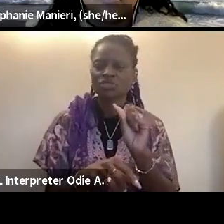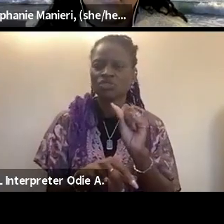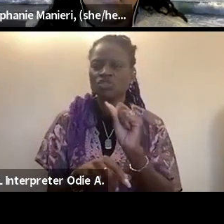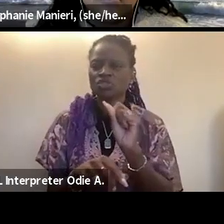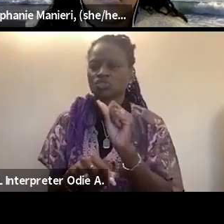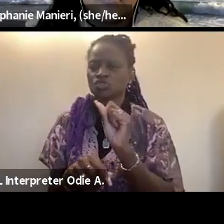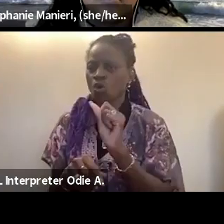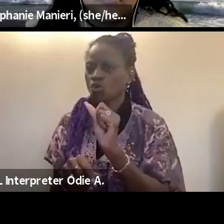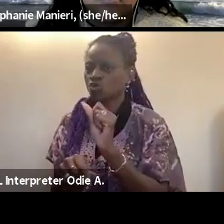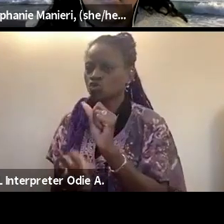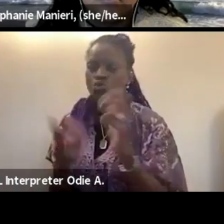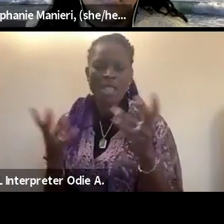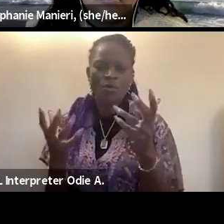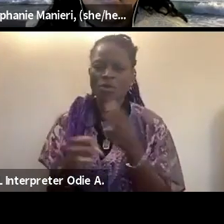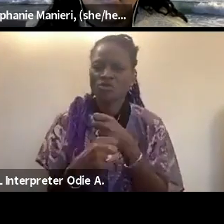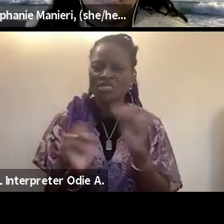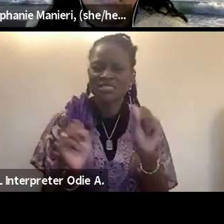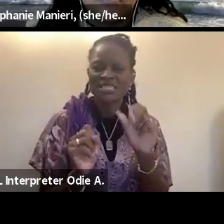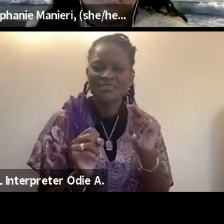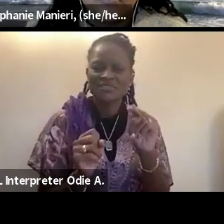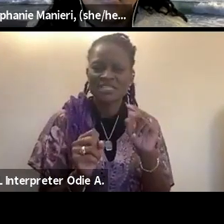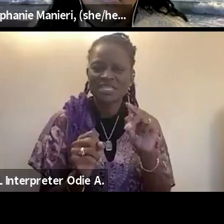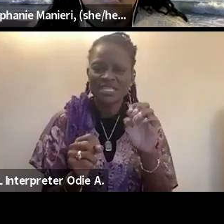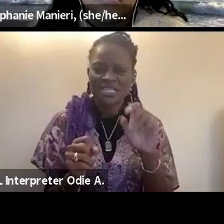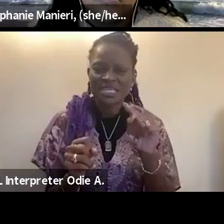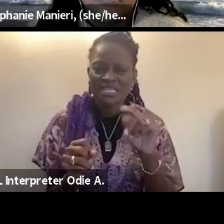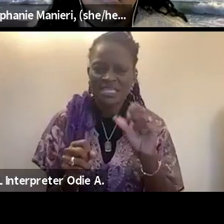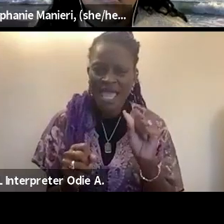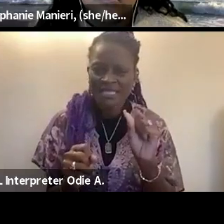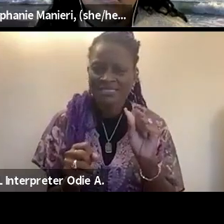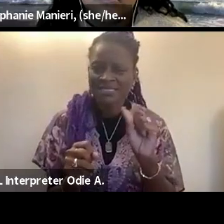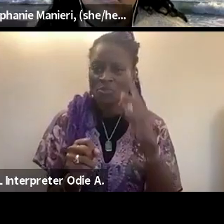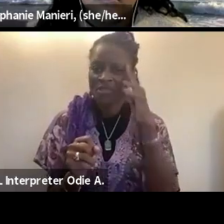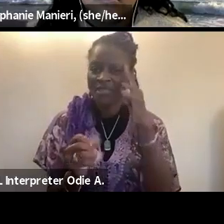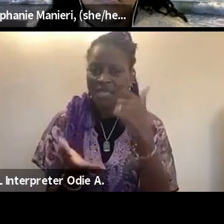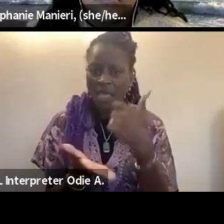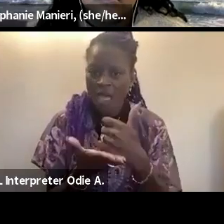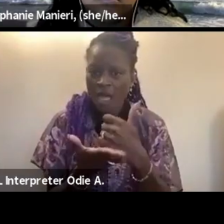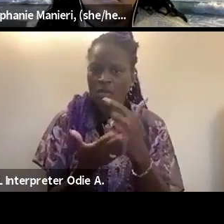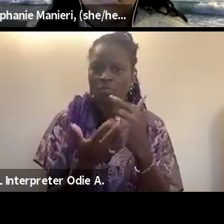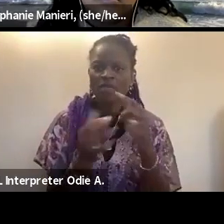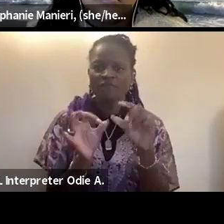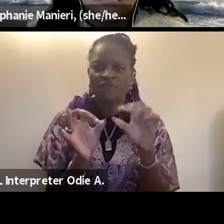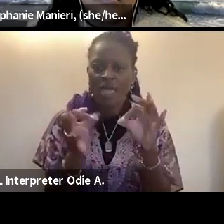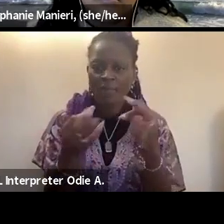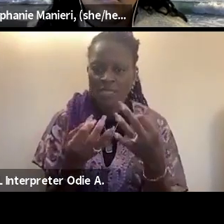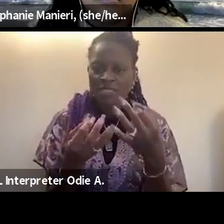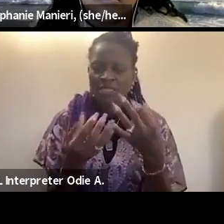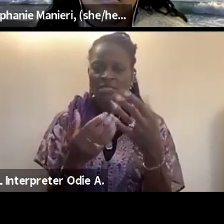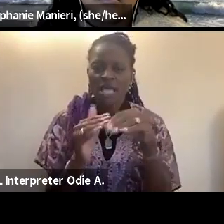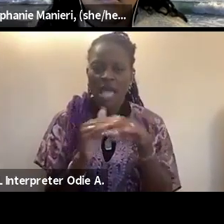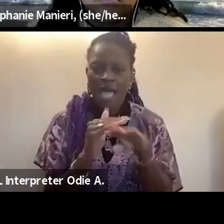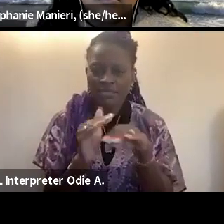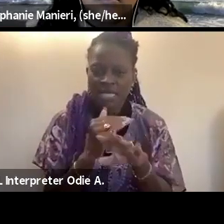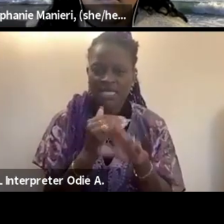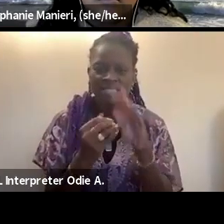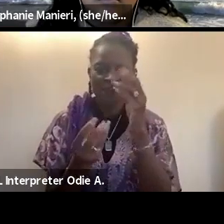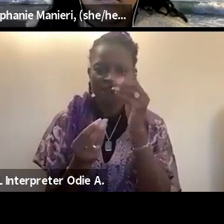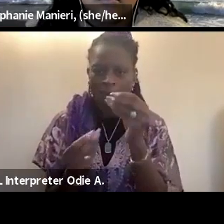What are the safety nets that we have created that are helpful to families to access information, resources, outreach and engagement.